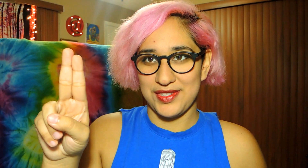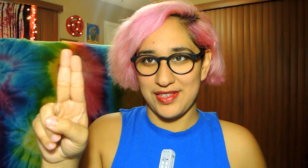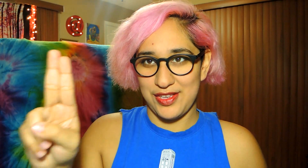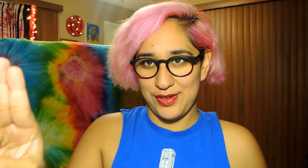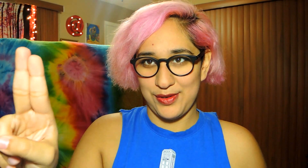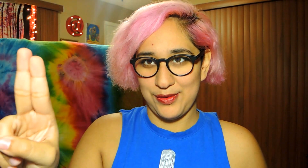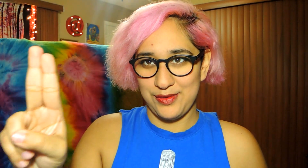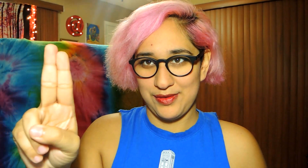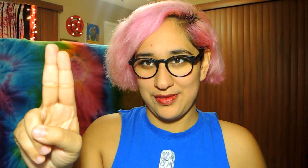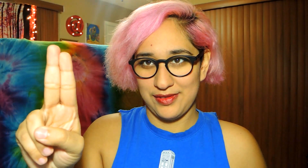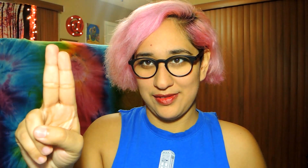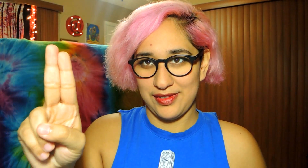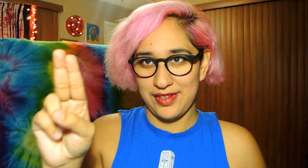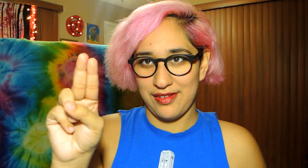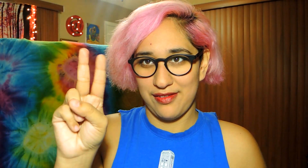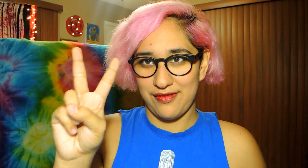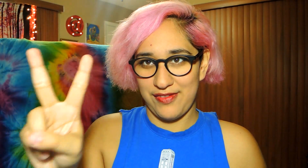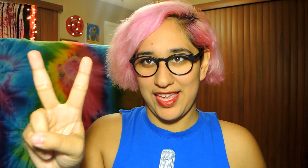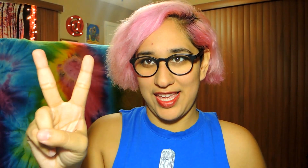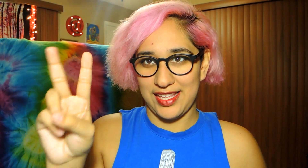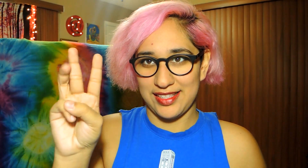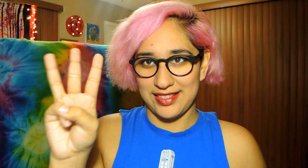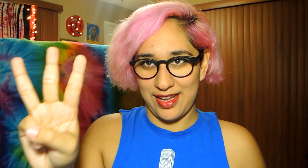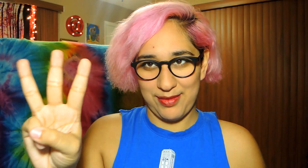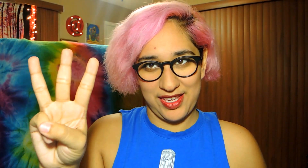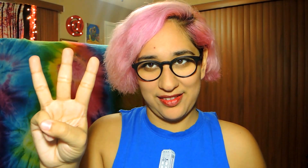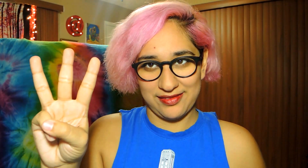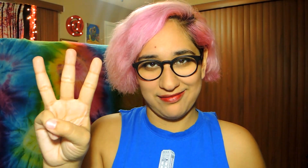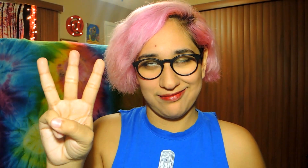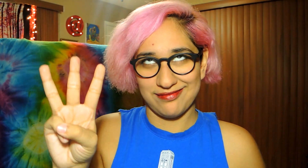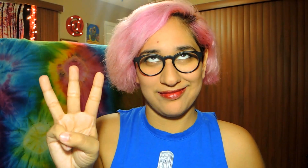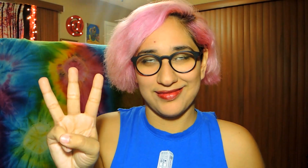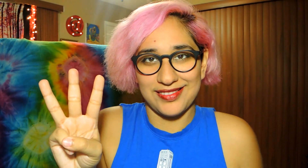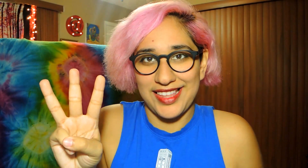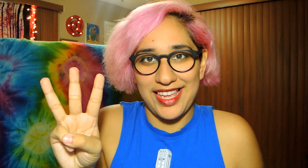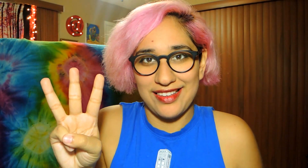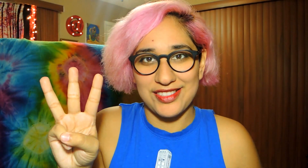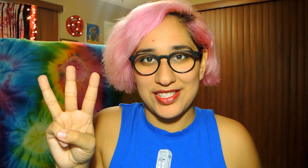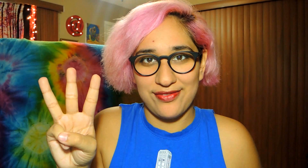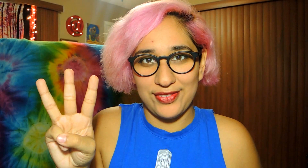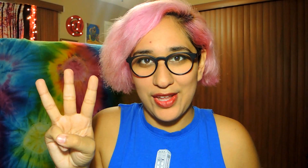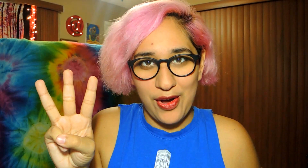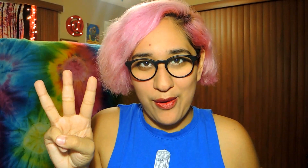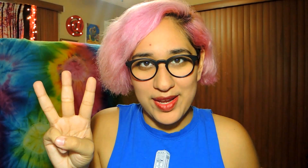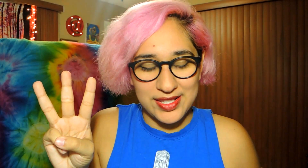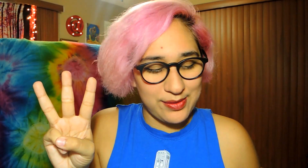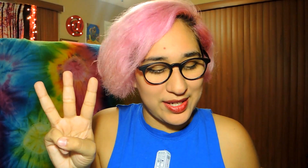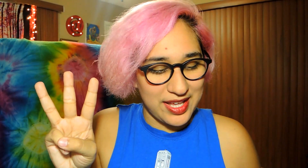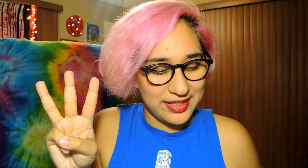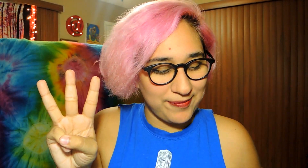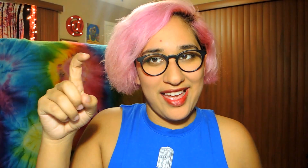oops! "U! V, W" They just flow into one another!